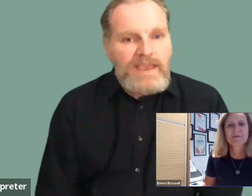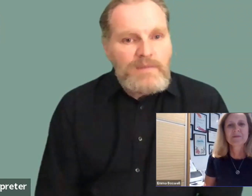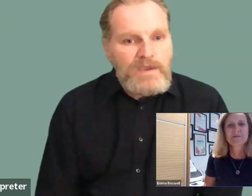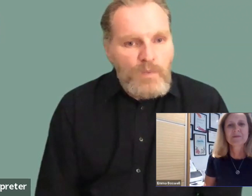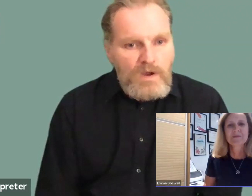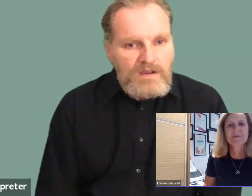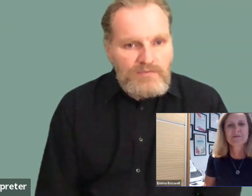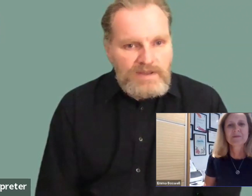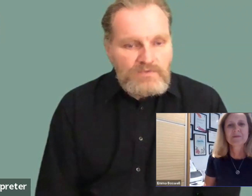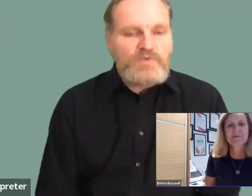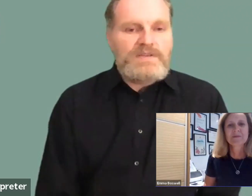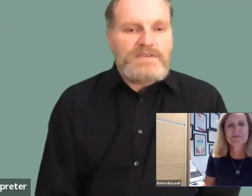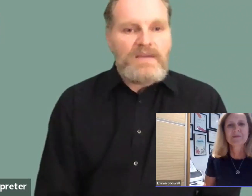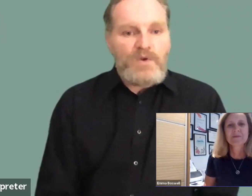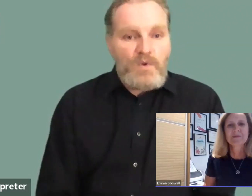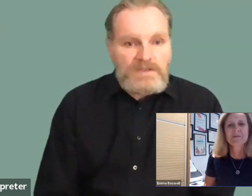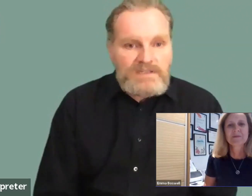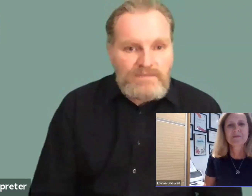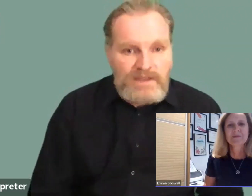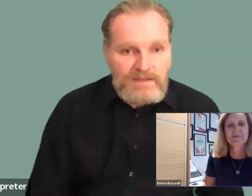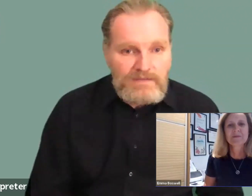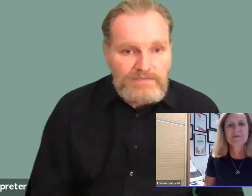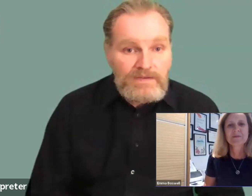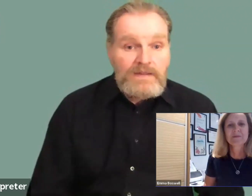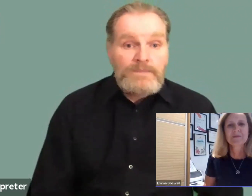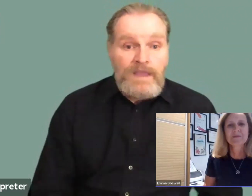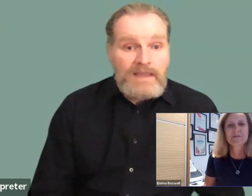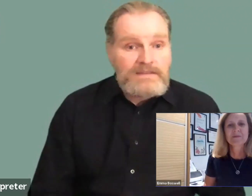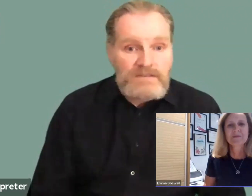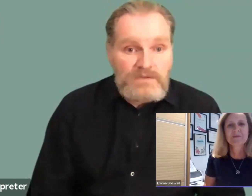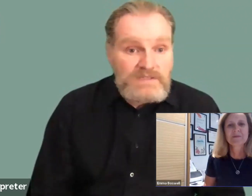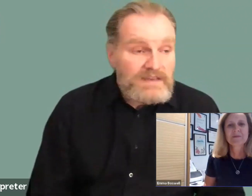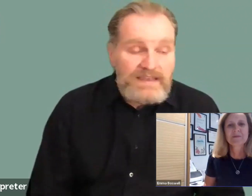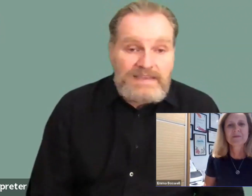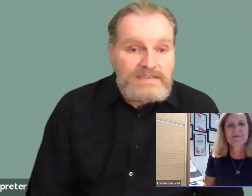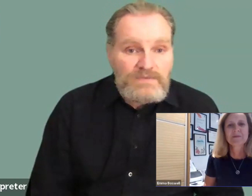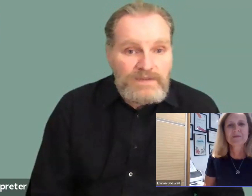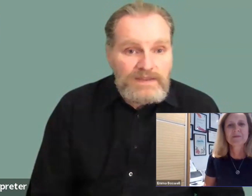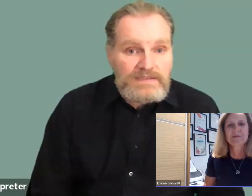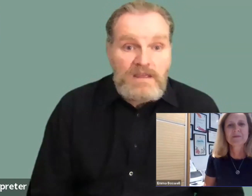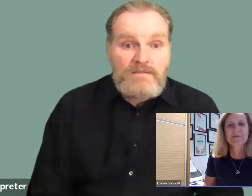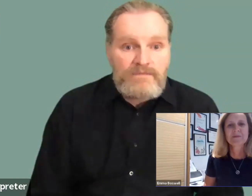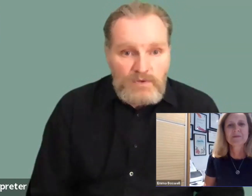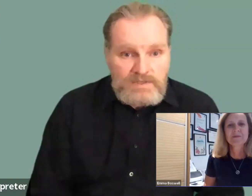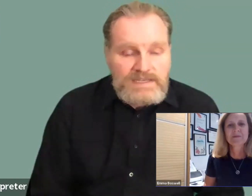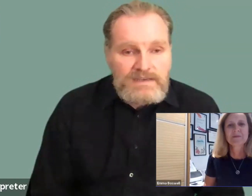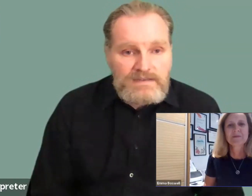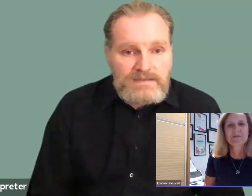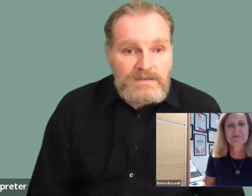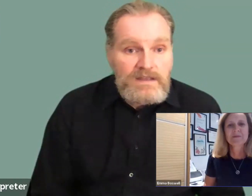there can be a workaround. You can still have your quality of life and it's easy to find volunteers